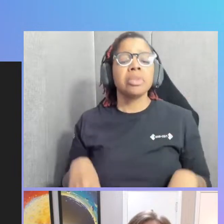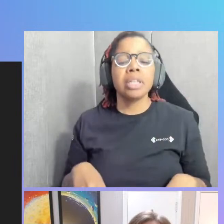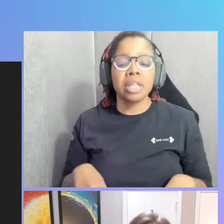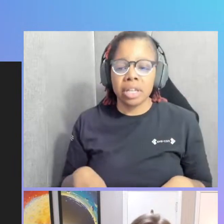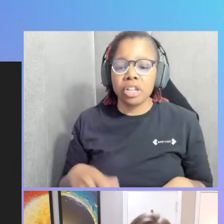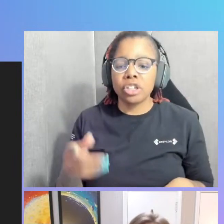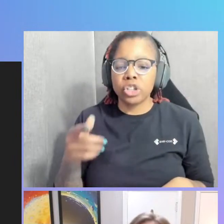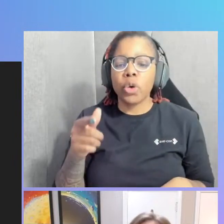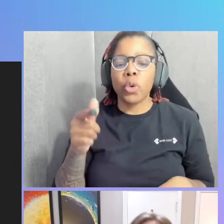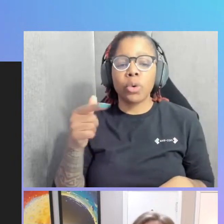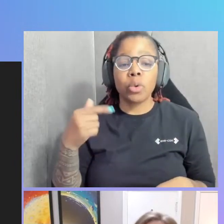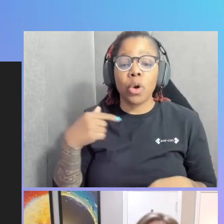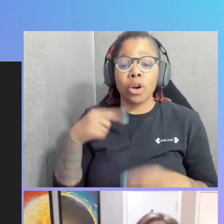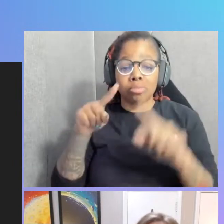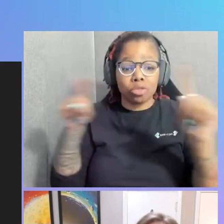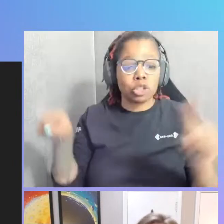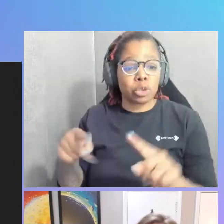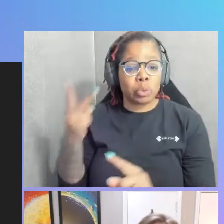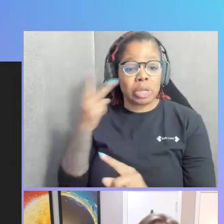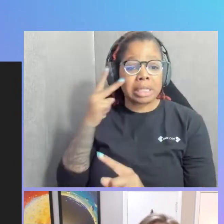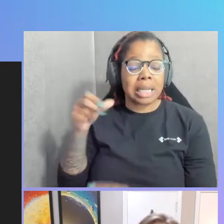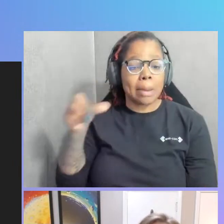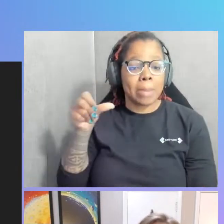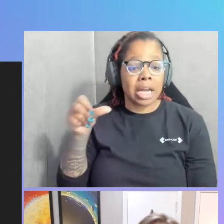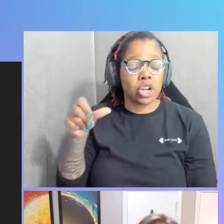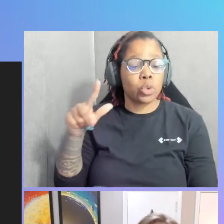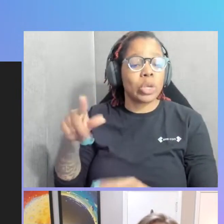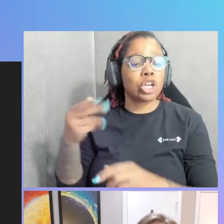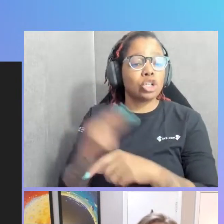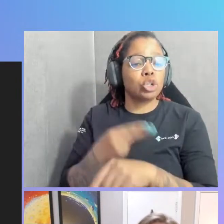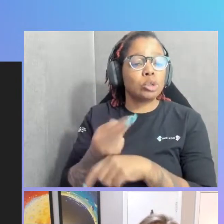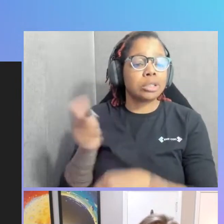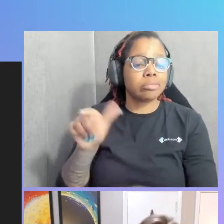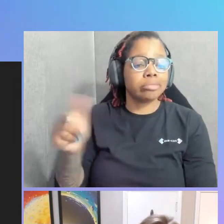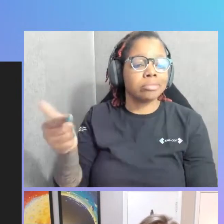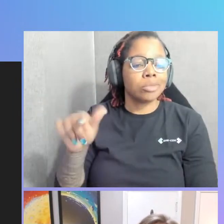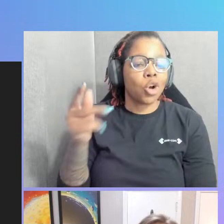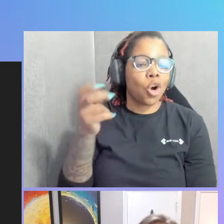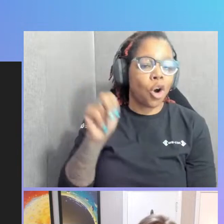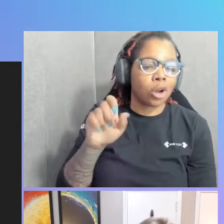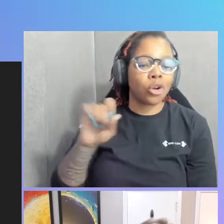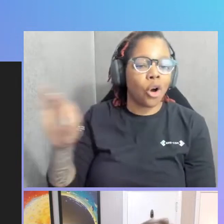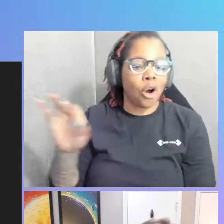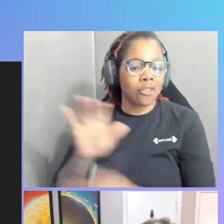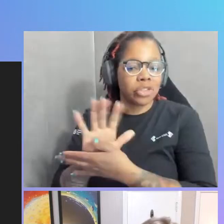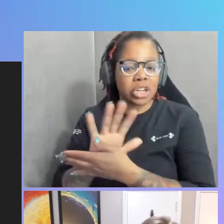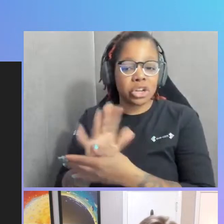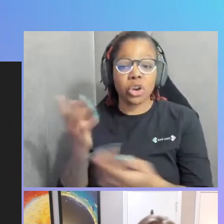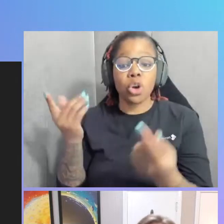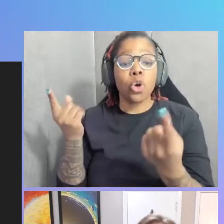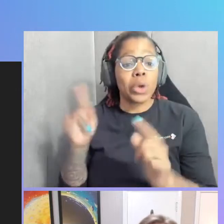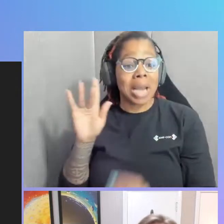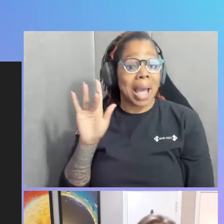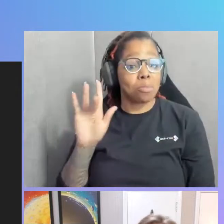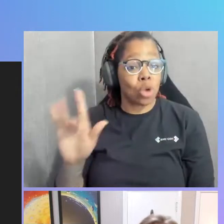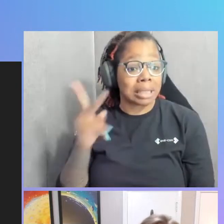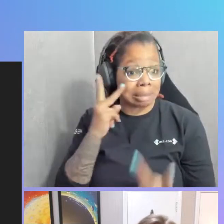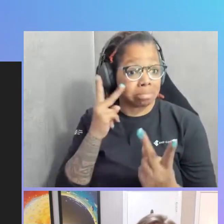we can press to pause a video. Visually. When I press this